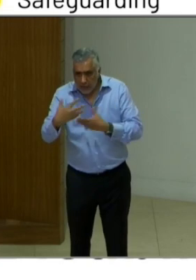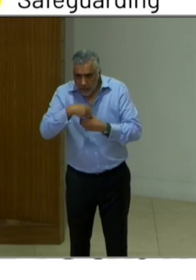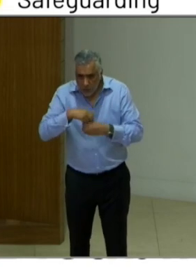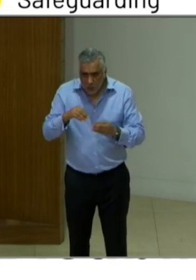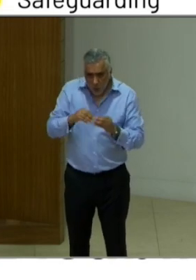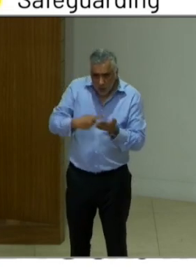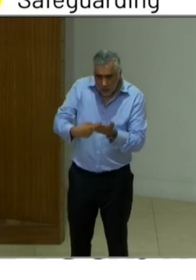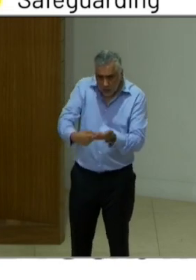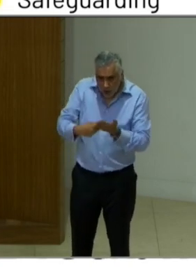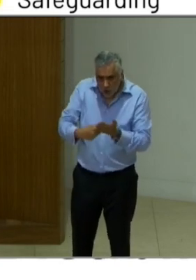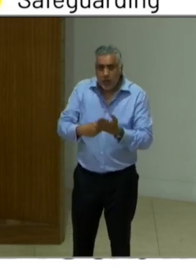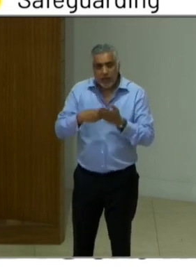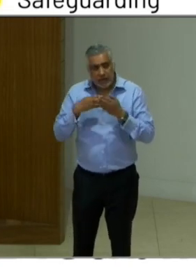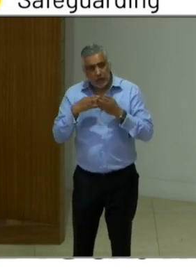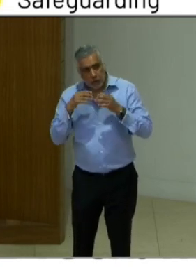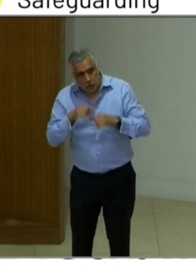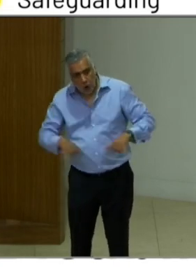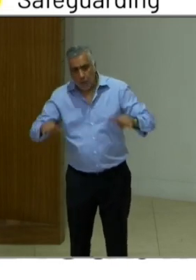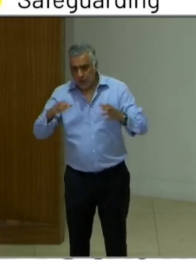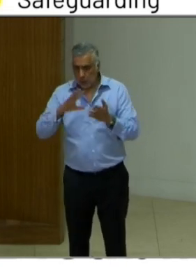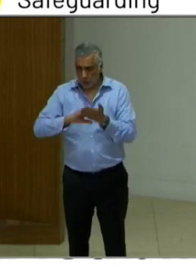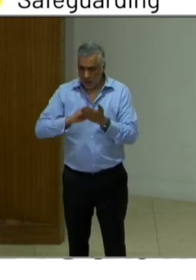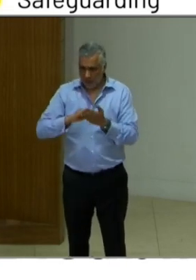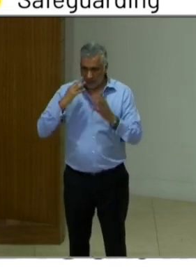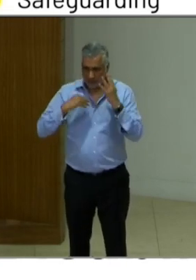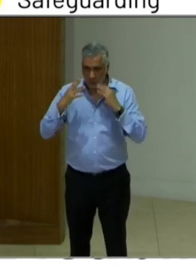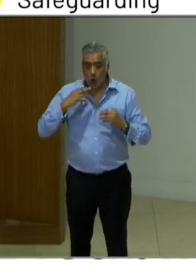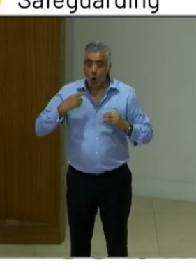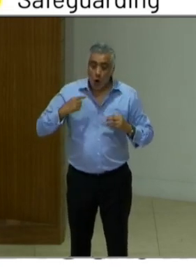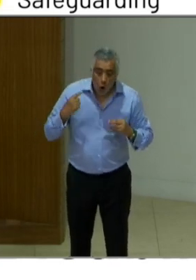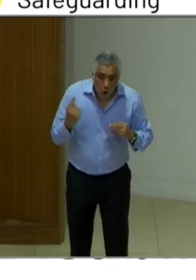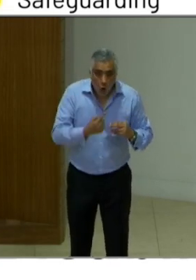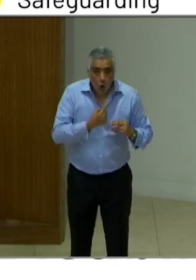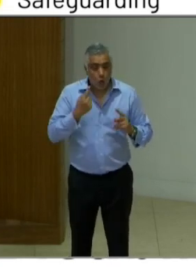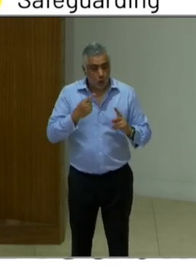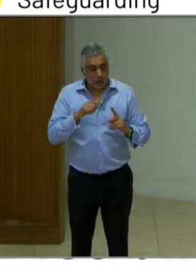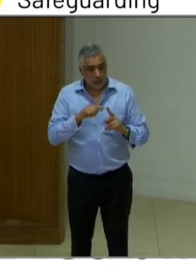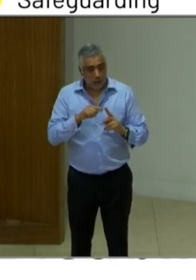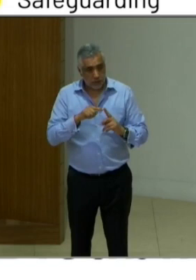and a common learning experience, always with the intent firmly set on